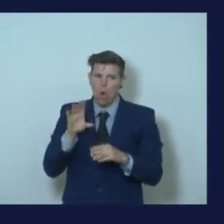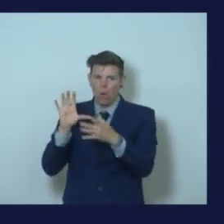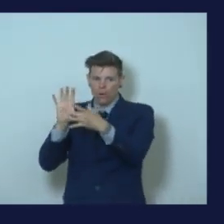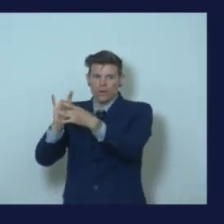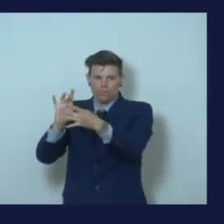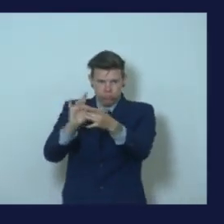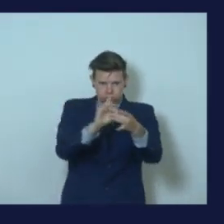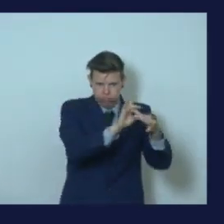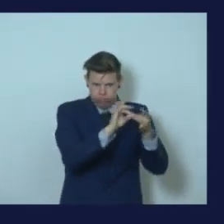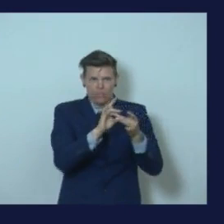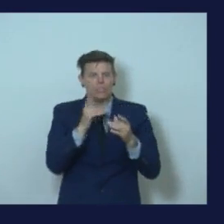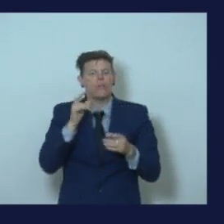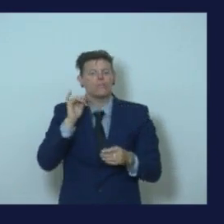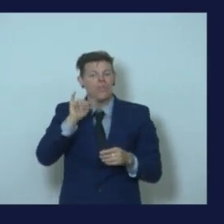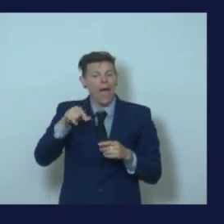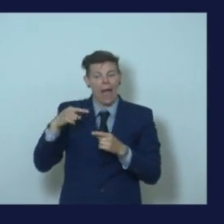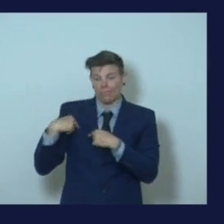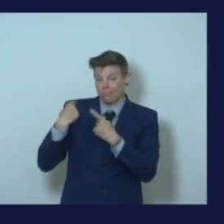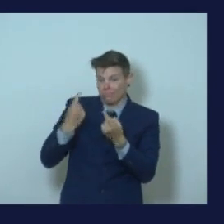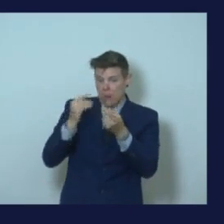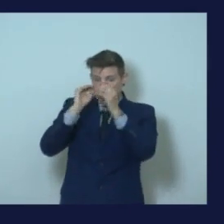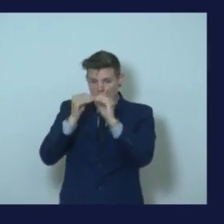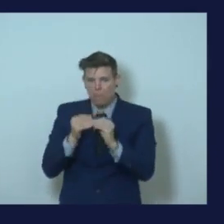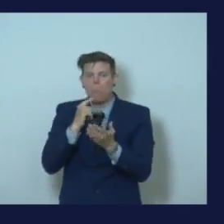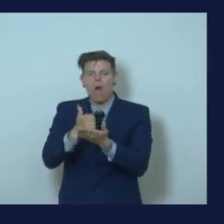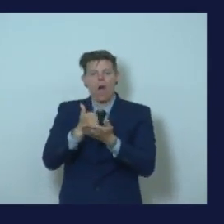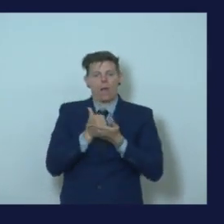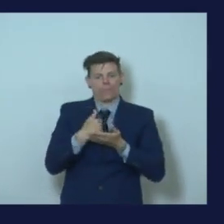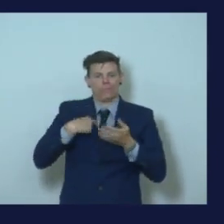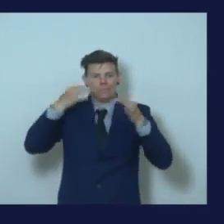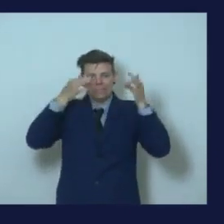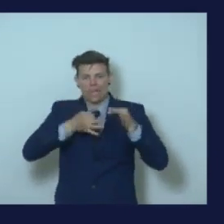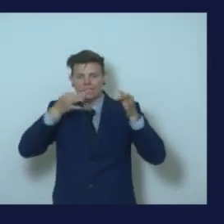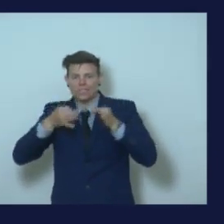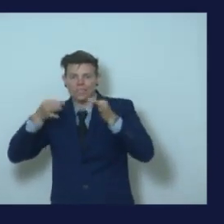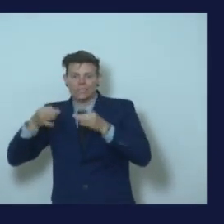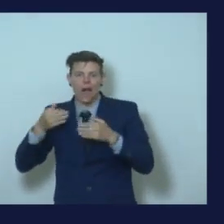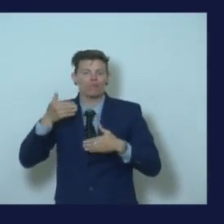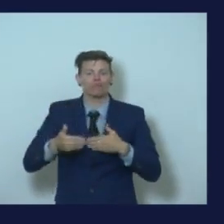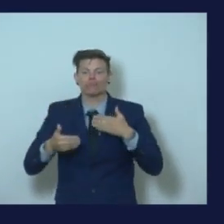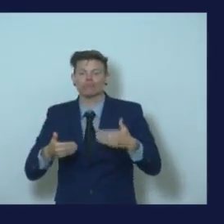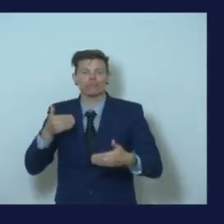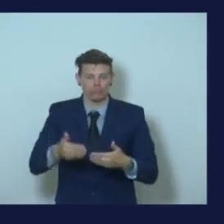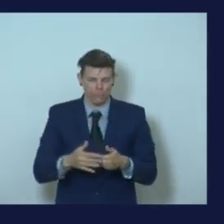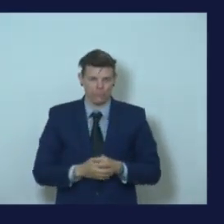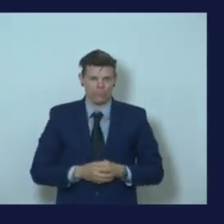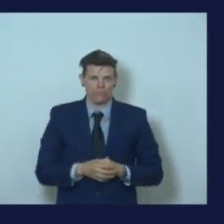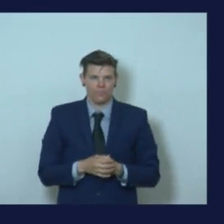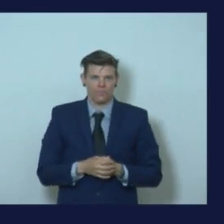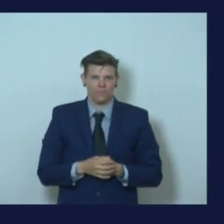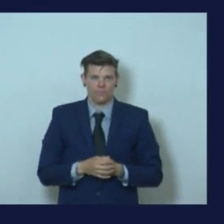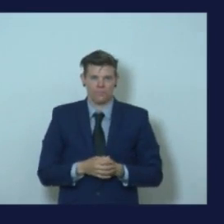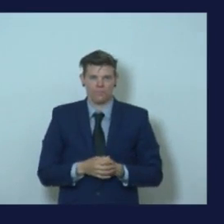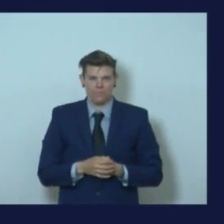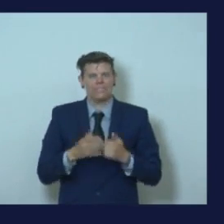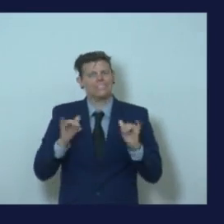SO THOSE NUMBERS ALL CONNECT TO THE DATA POINTS THAT WE THINK ARE IMPORTANT TO MAKING DECISIONS NEXT SLIDE.